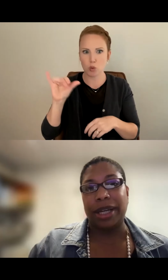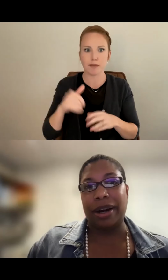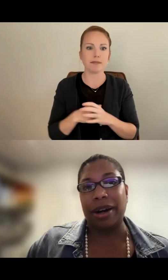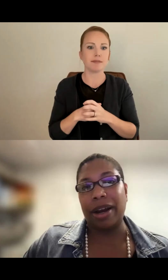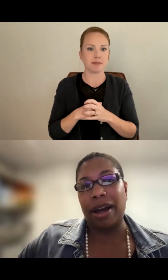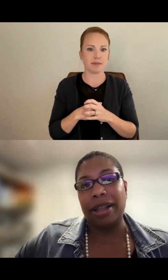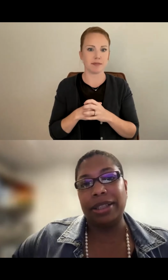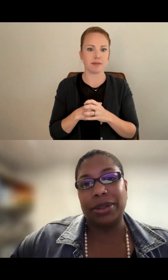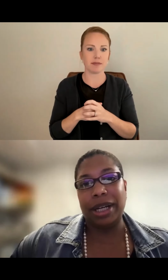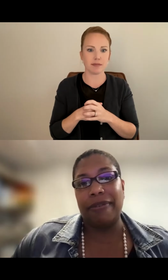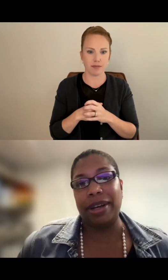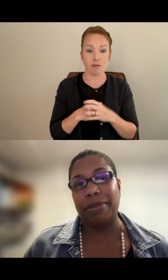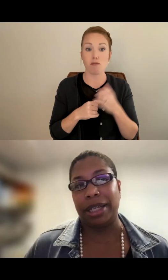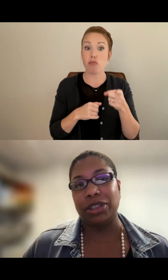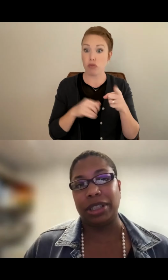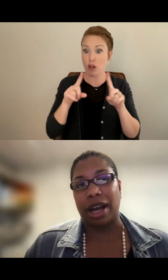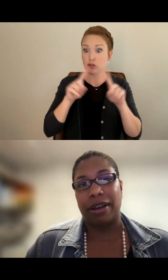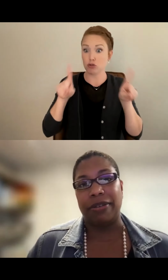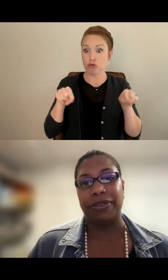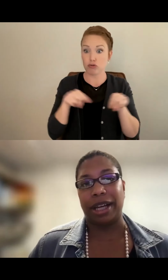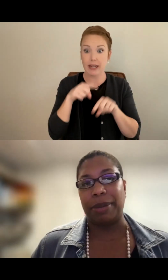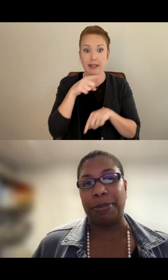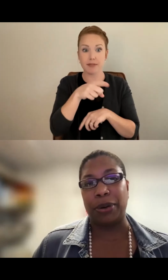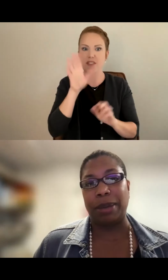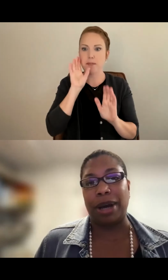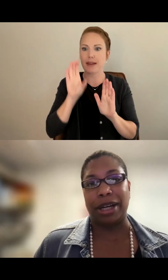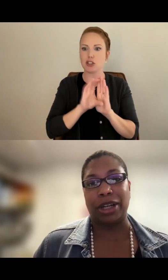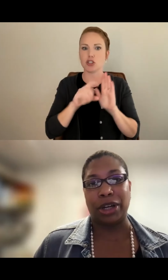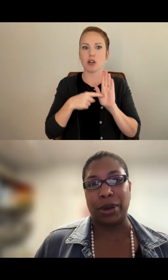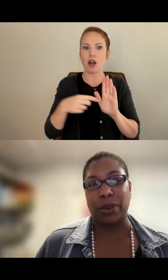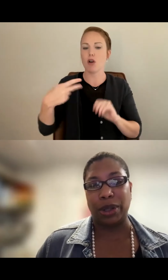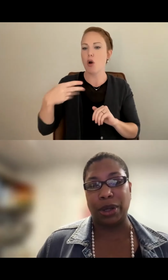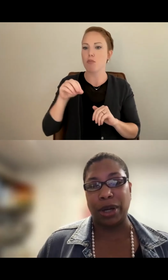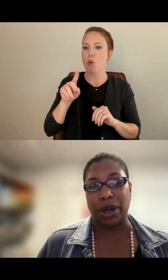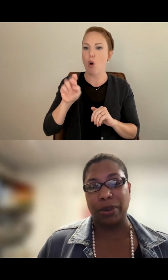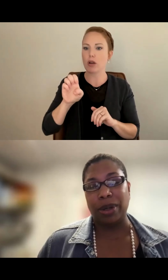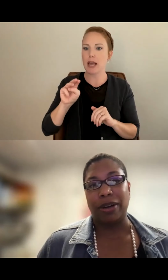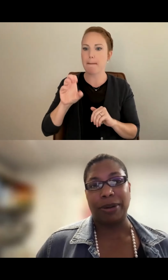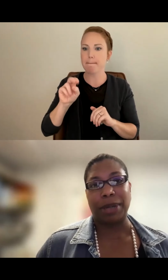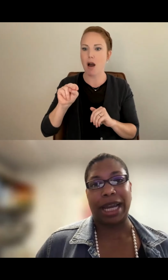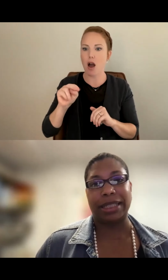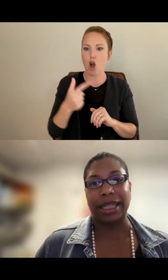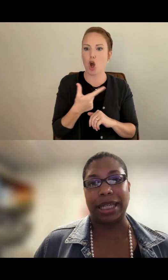Here on the screen I have an image of Pokemon-Go logo from Niantic.